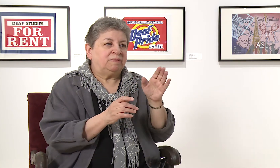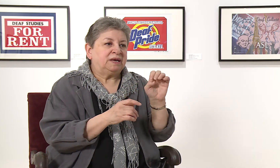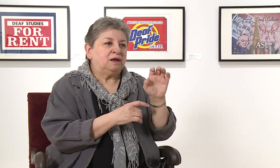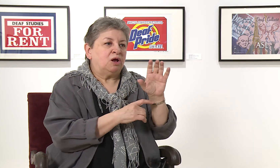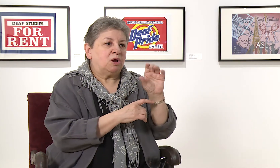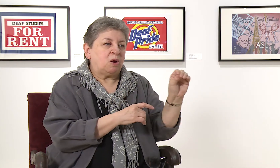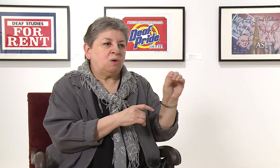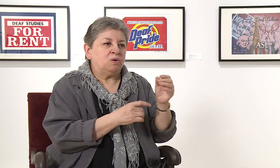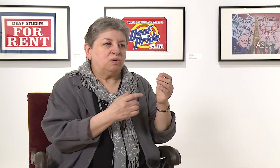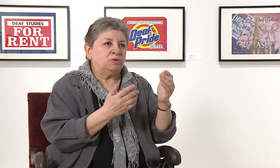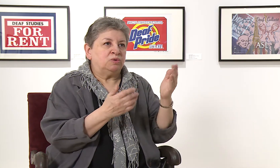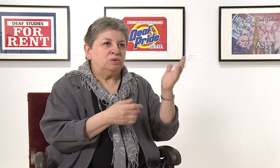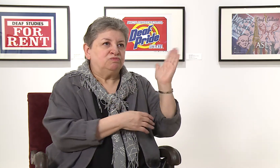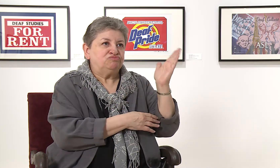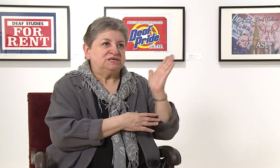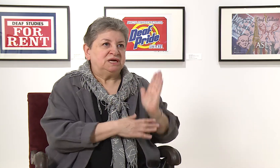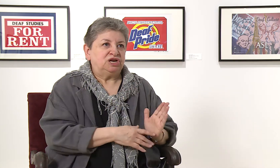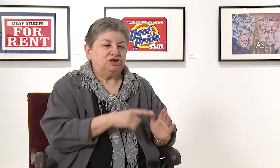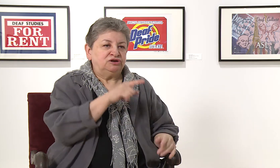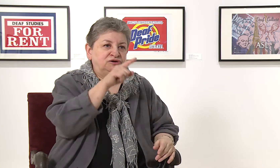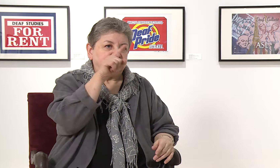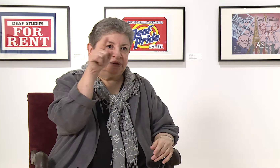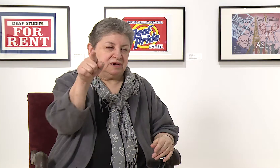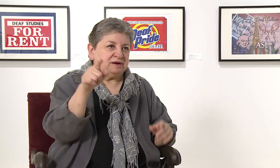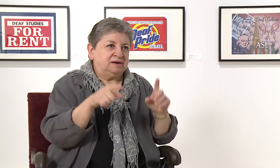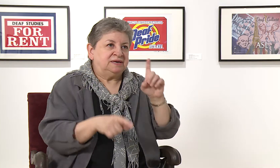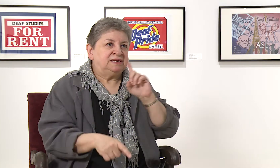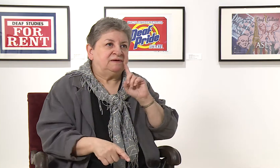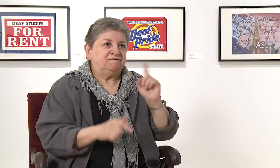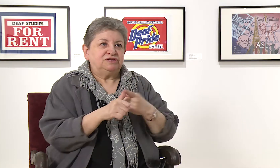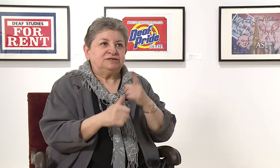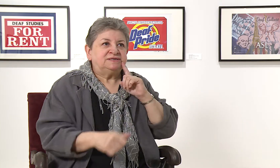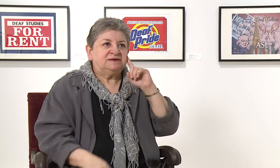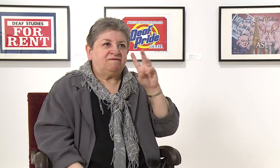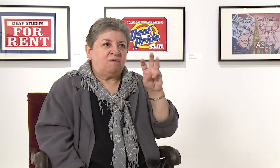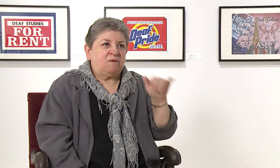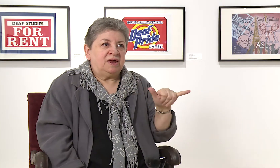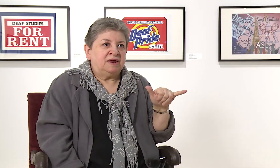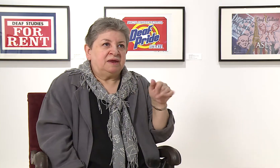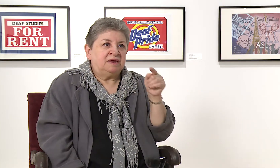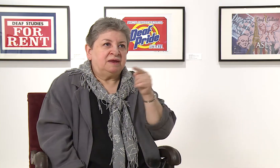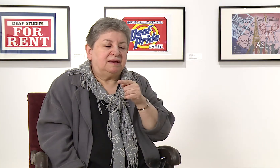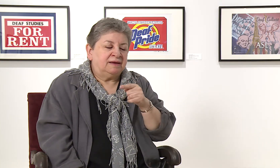Betty G. Miller and Paul Johnston were planning to be co-presenters